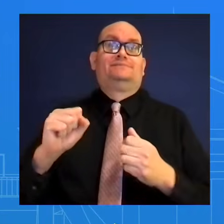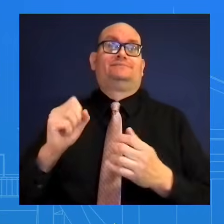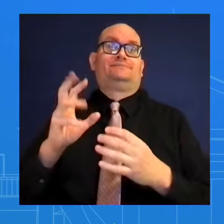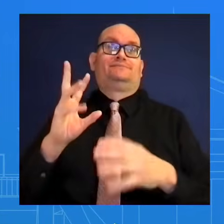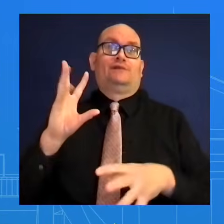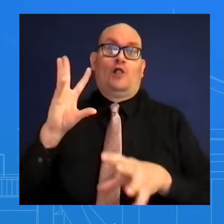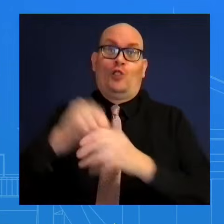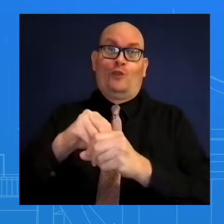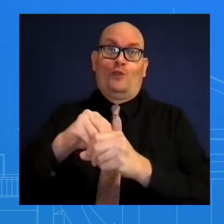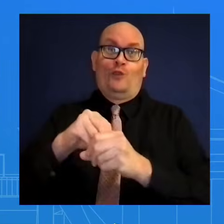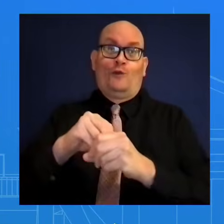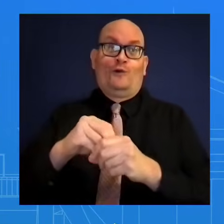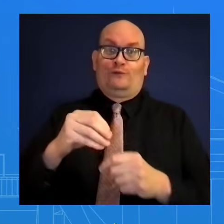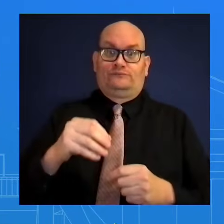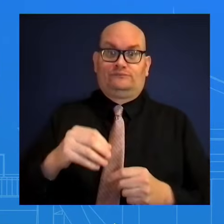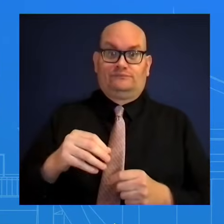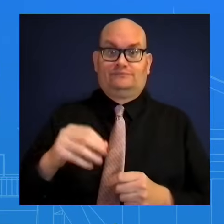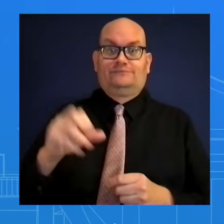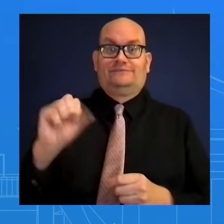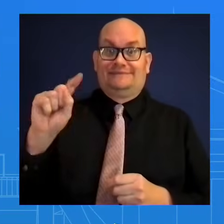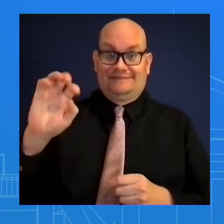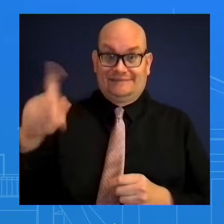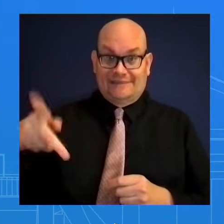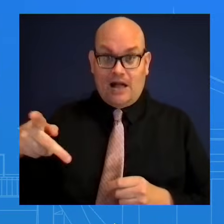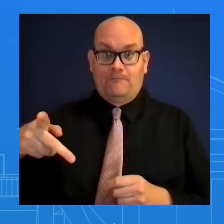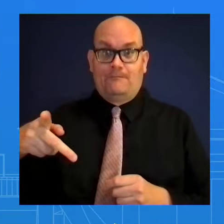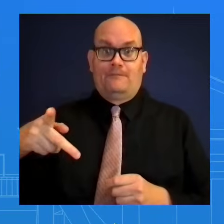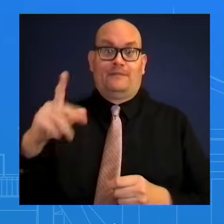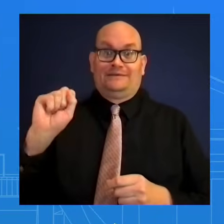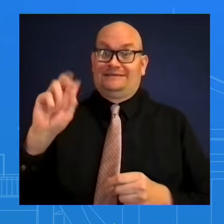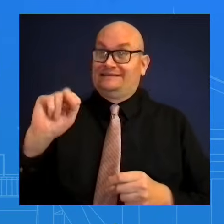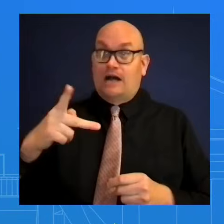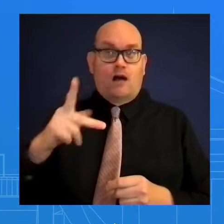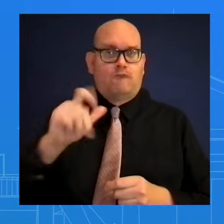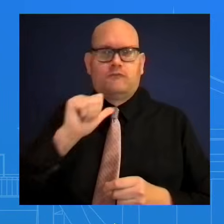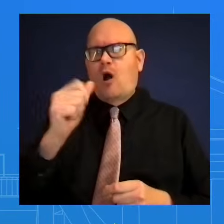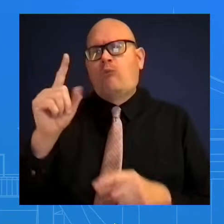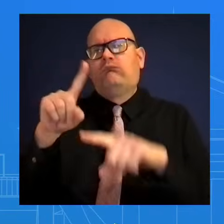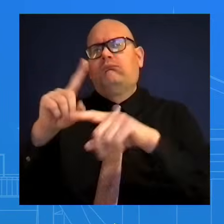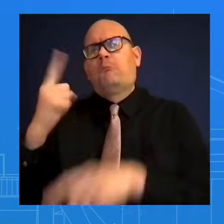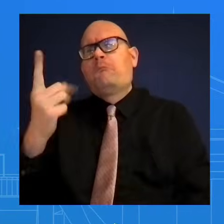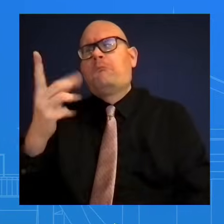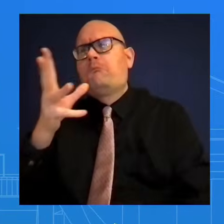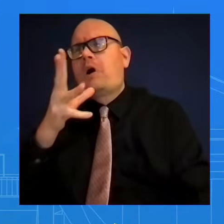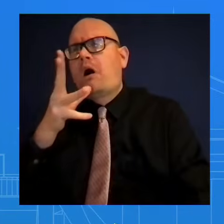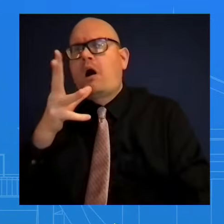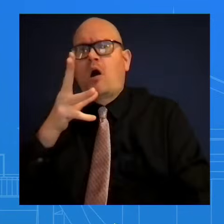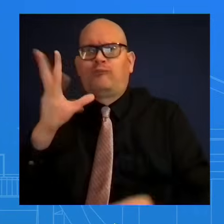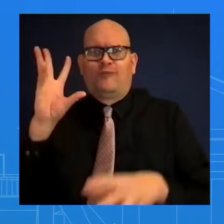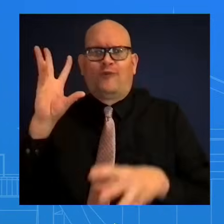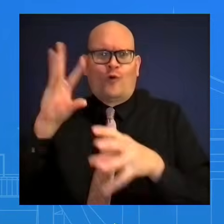for young people coming out of foster care of all ages, it's going to protect -- it's going to expand that.